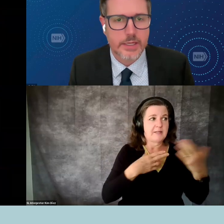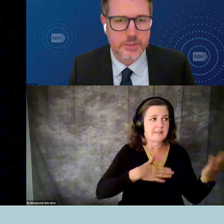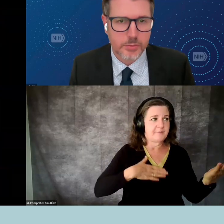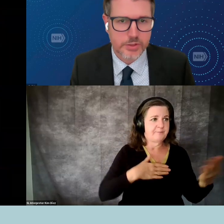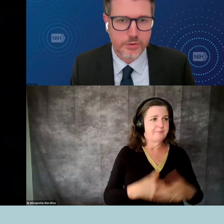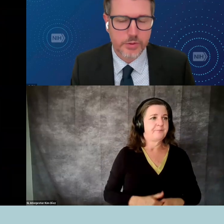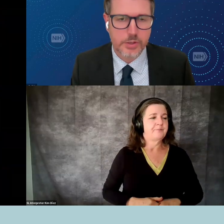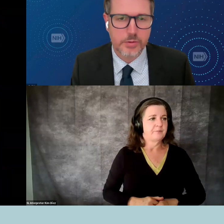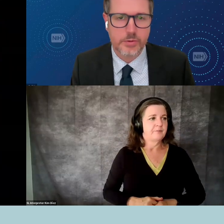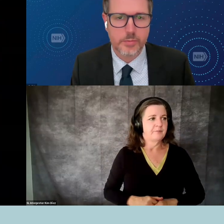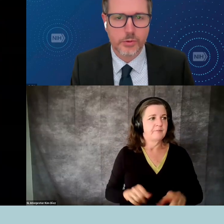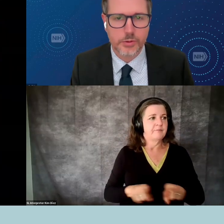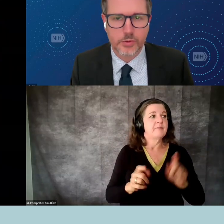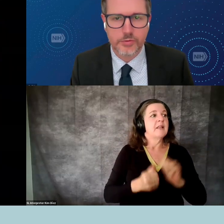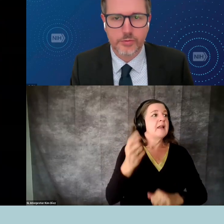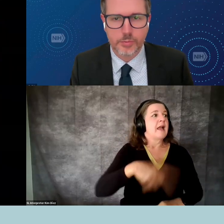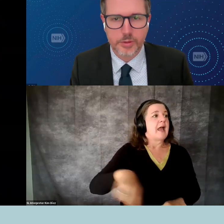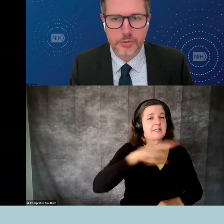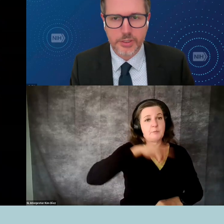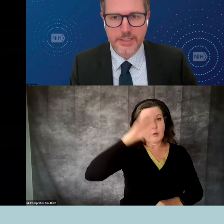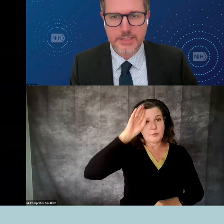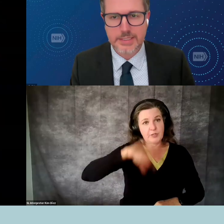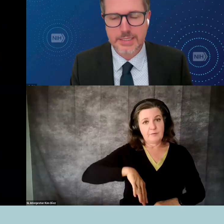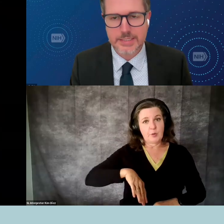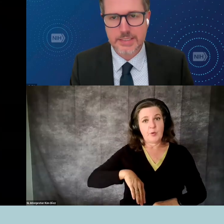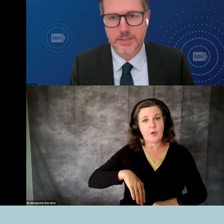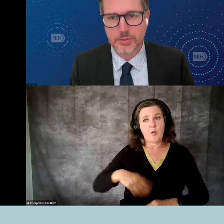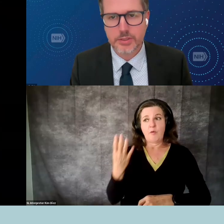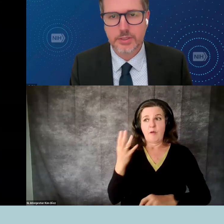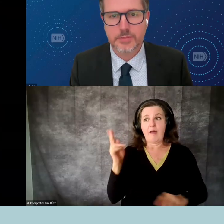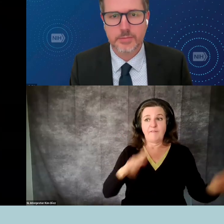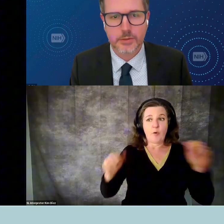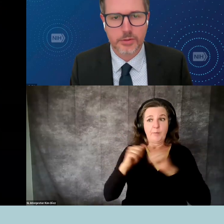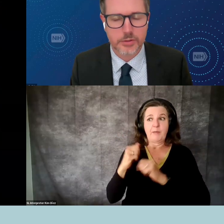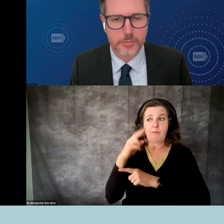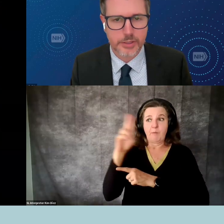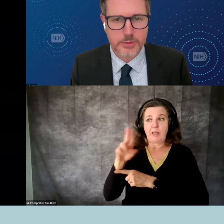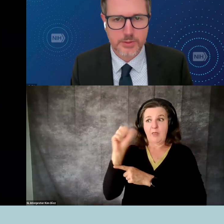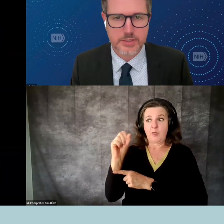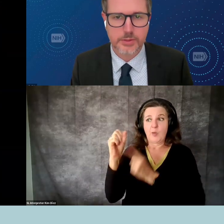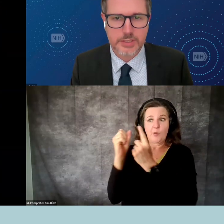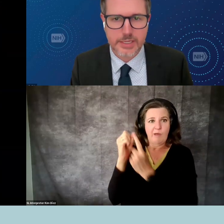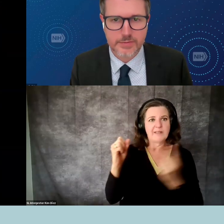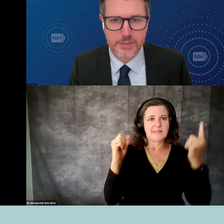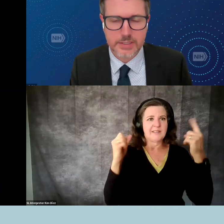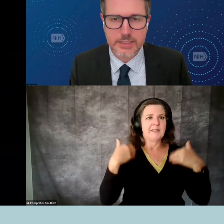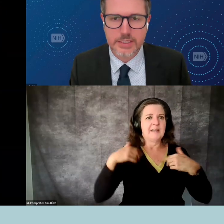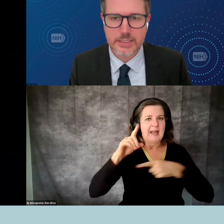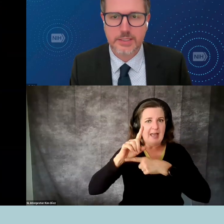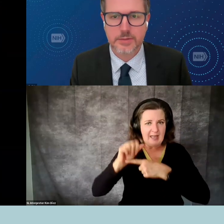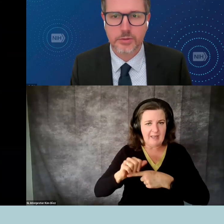As most of you know, more than one in four people in the United States has a disability. According to the Americans with Disabilities Act of 1990,